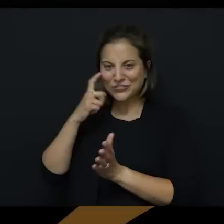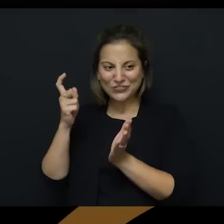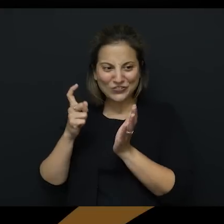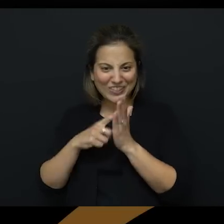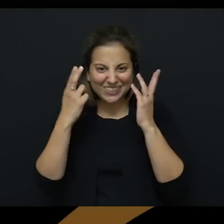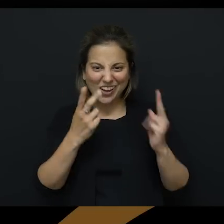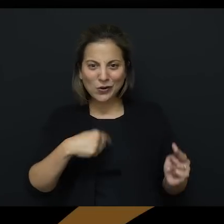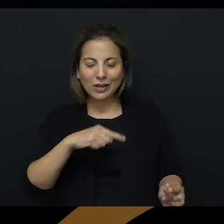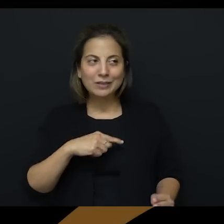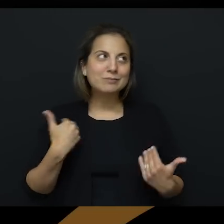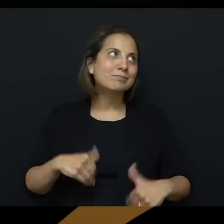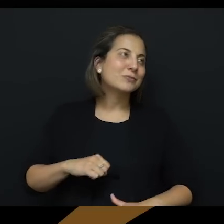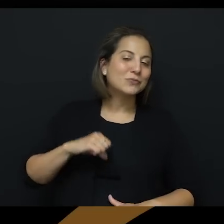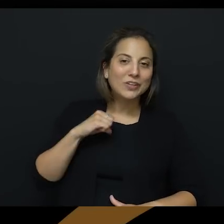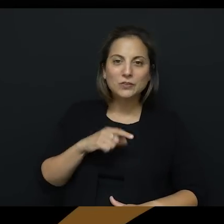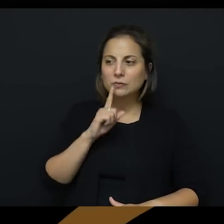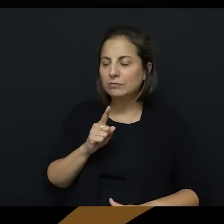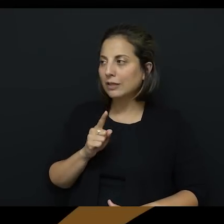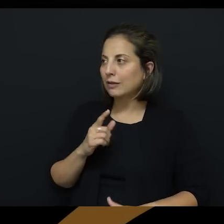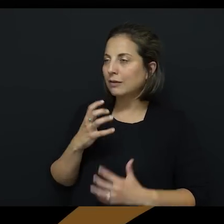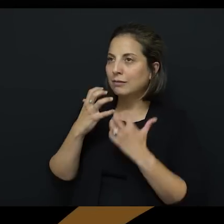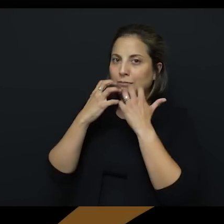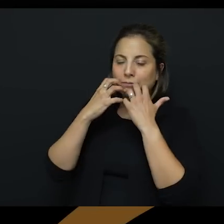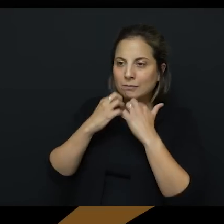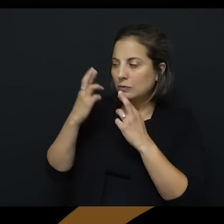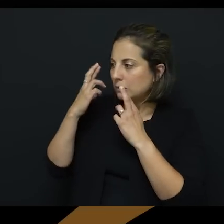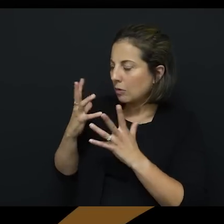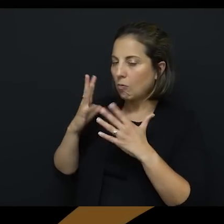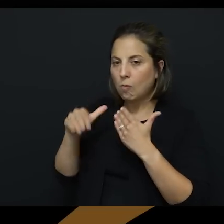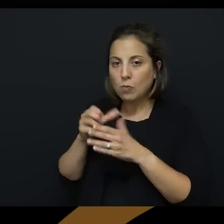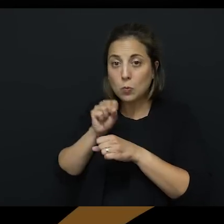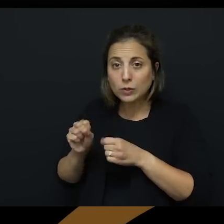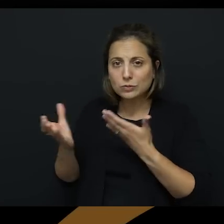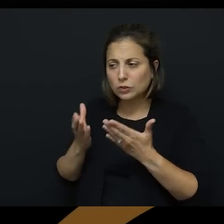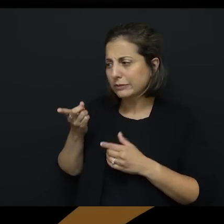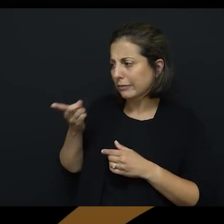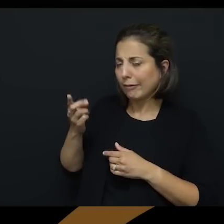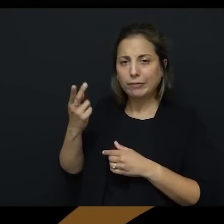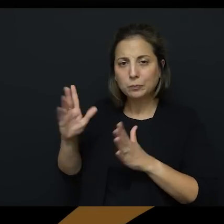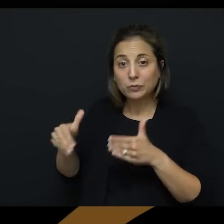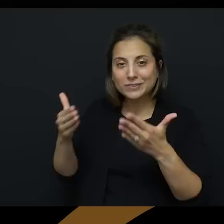Hello, everyone. We are so proud to be recognized by an organization like Helen Keller